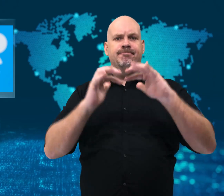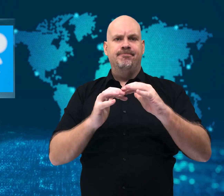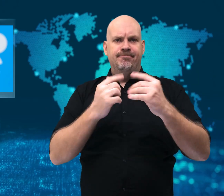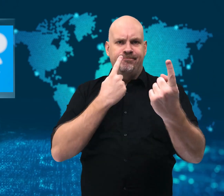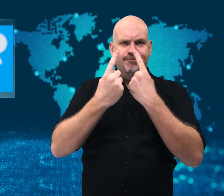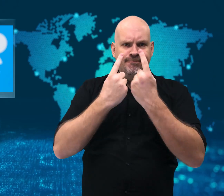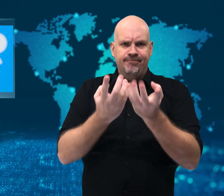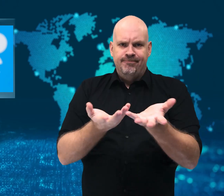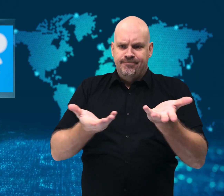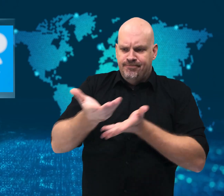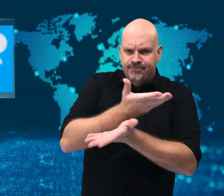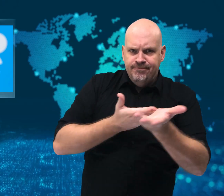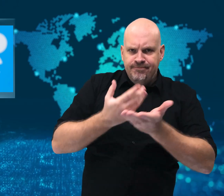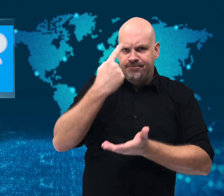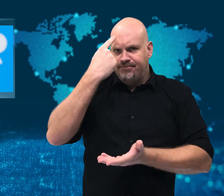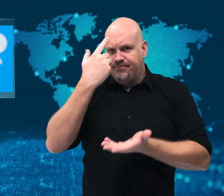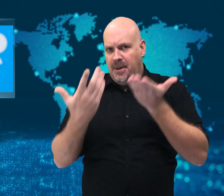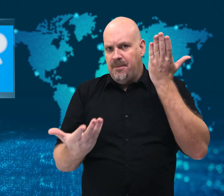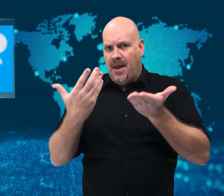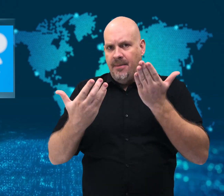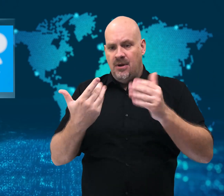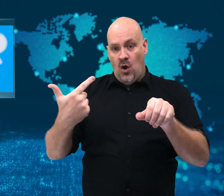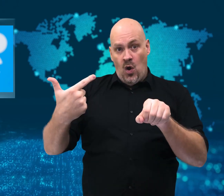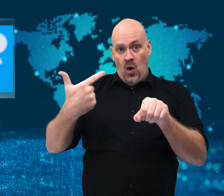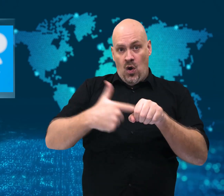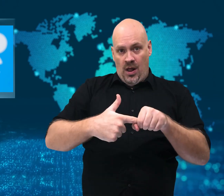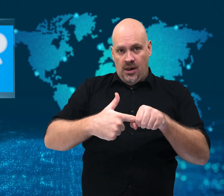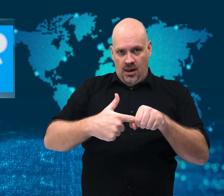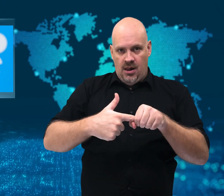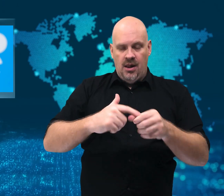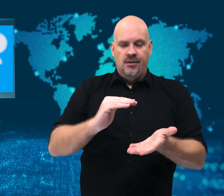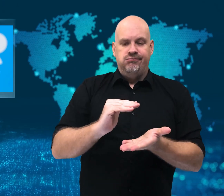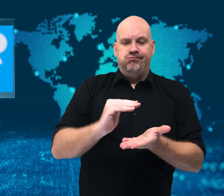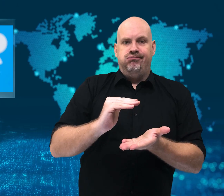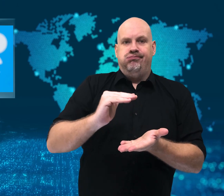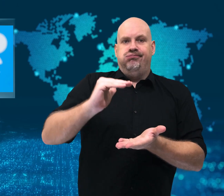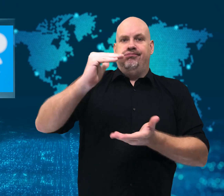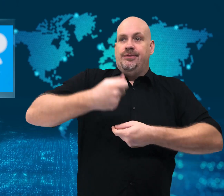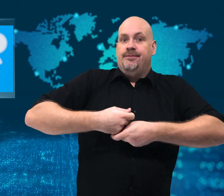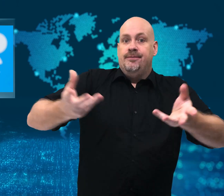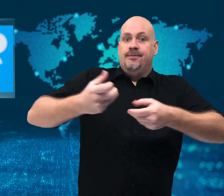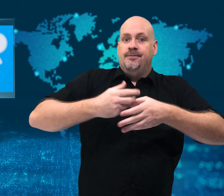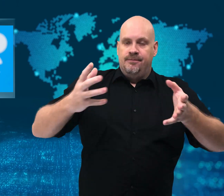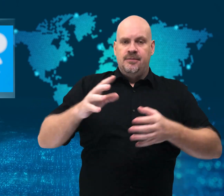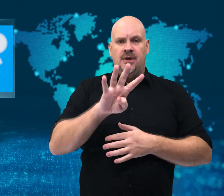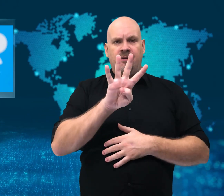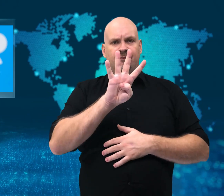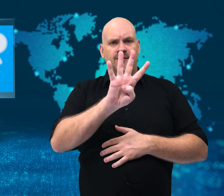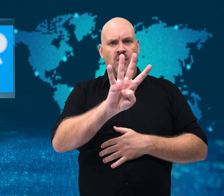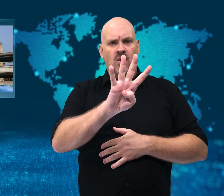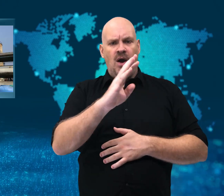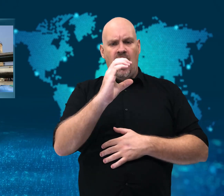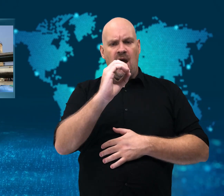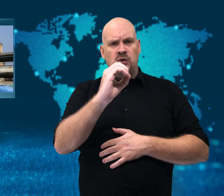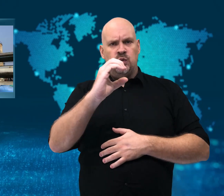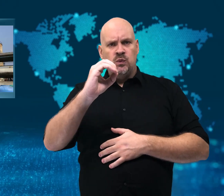gasoline production by 400,000 barrels per day by January 2022.